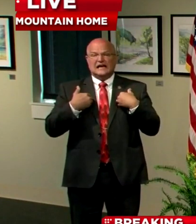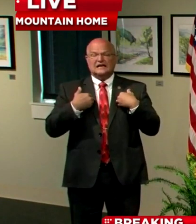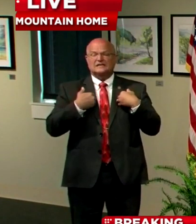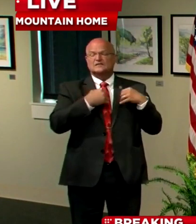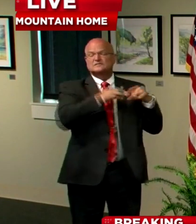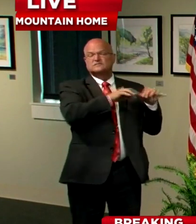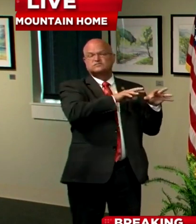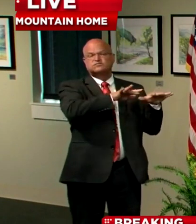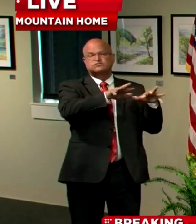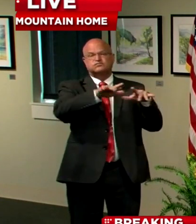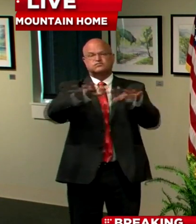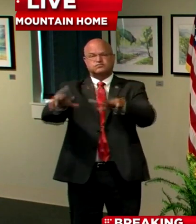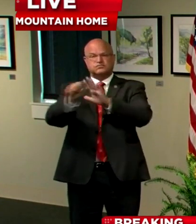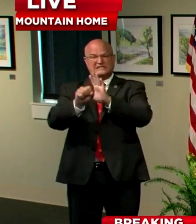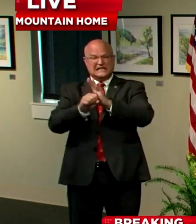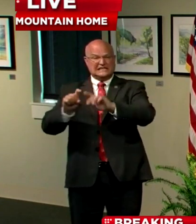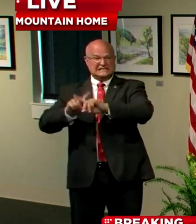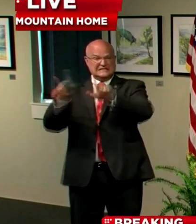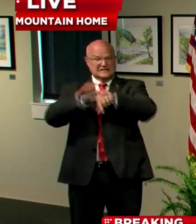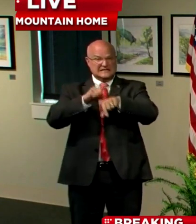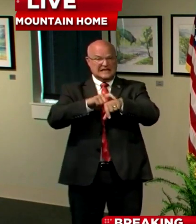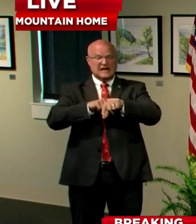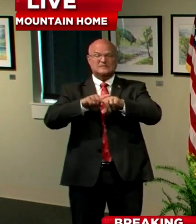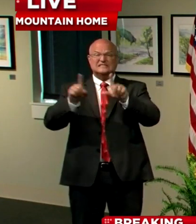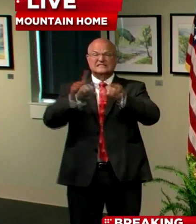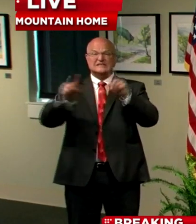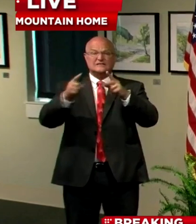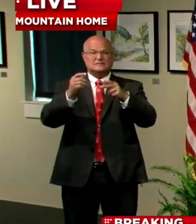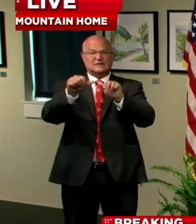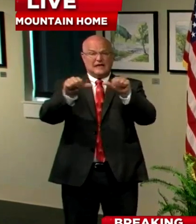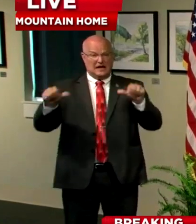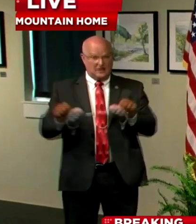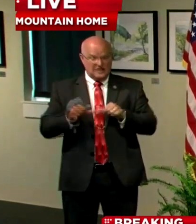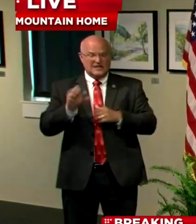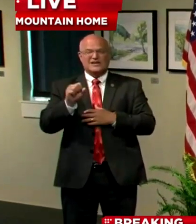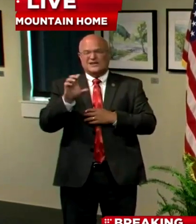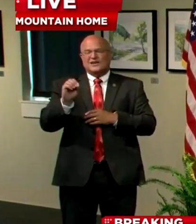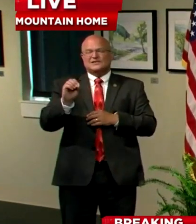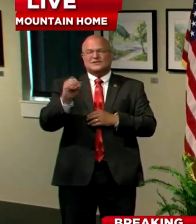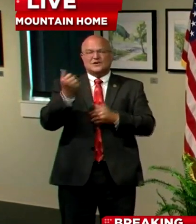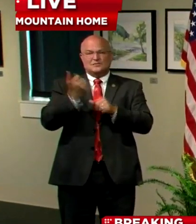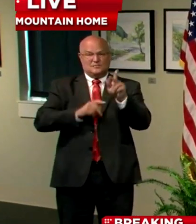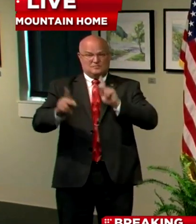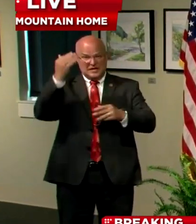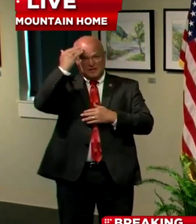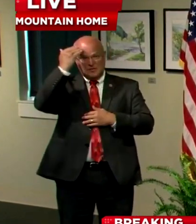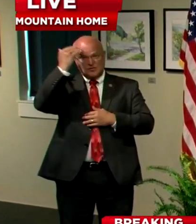THE ANSWER IS YOU ARE DOING SOMETHING GOOD MAYBE THERE'S SOMETHING WE CAN LEARN FROM YOU. SECONDLY, WE KNOW FROM EXPERIENCE THAT THIS CORONAVIRUS HAS SWEPT ACROSS